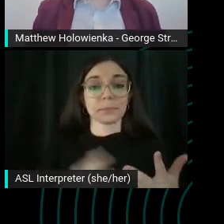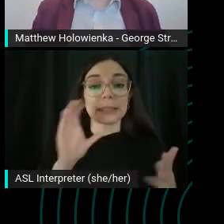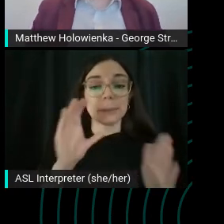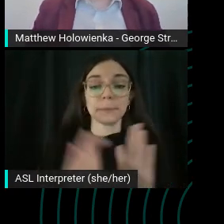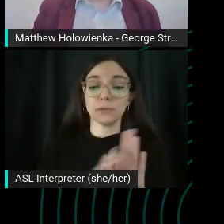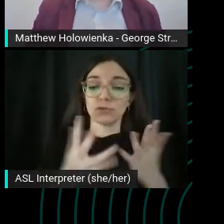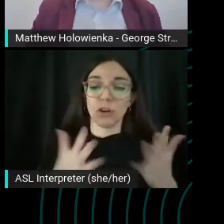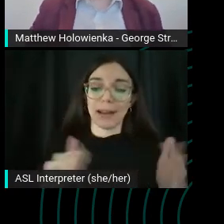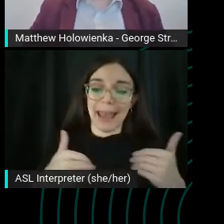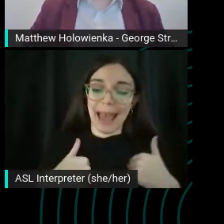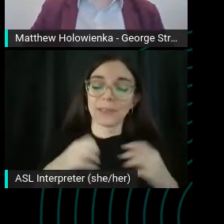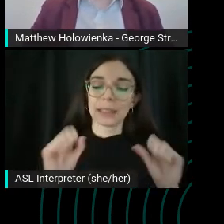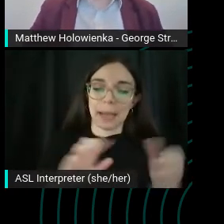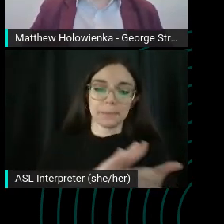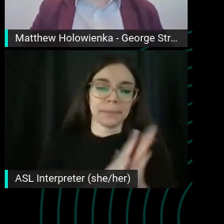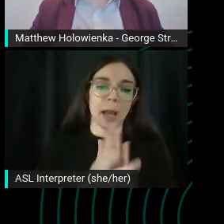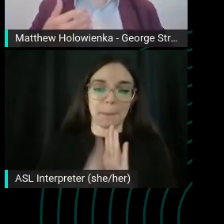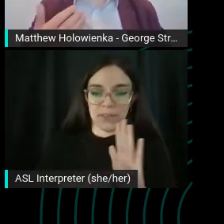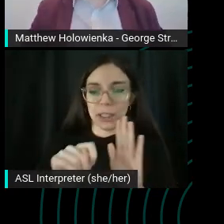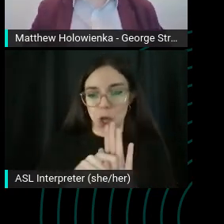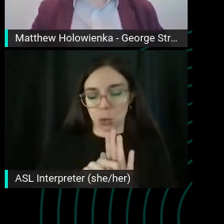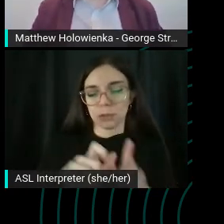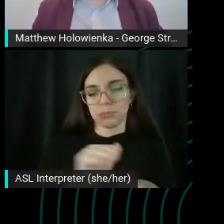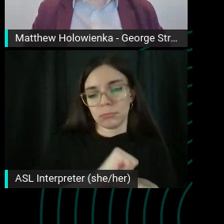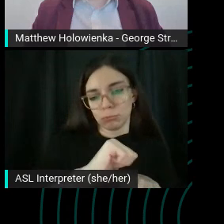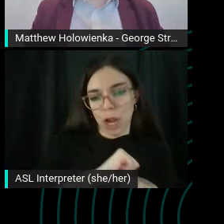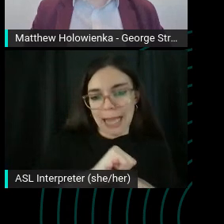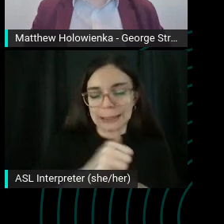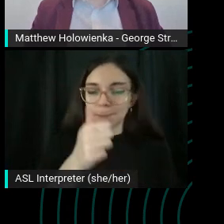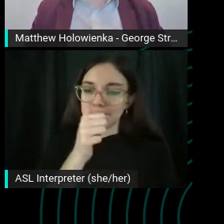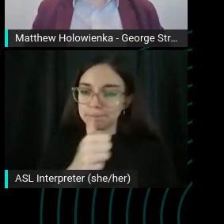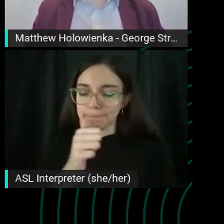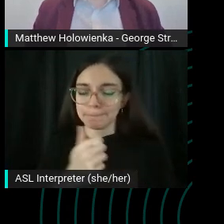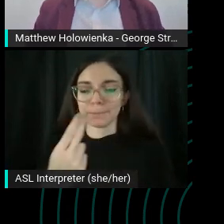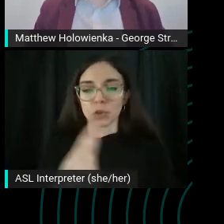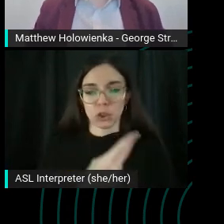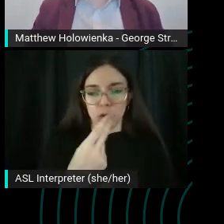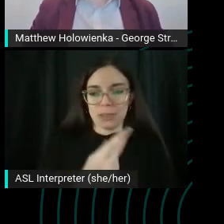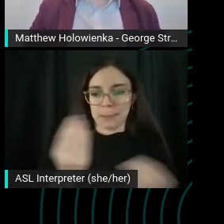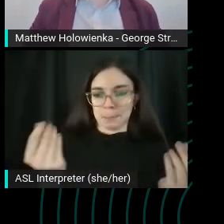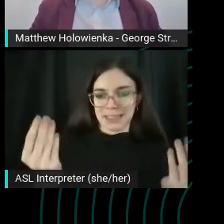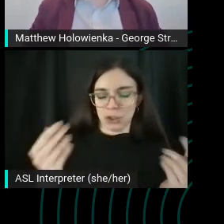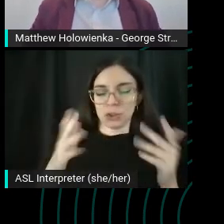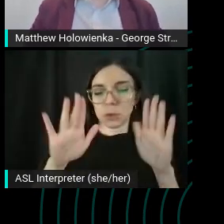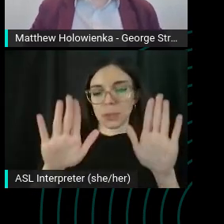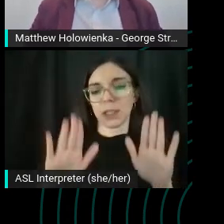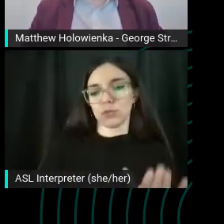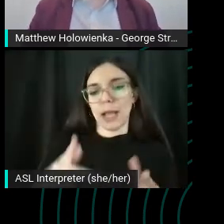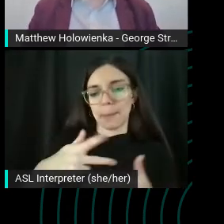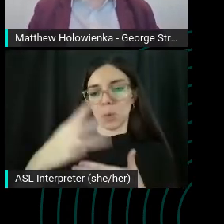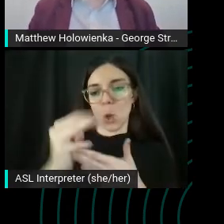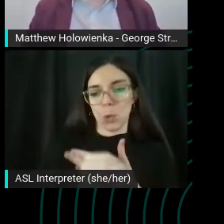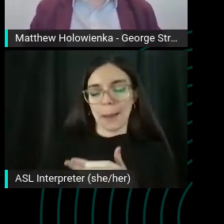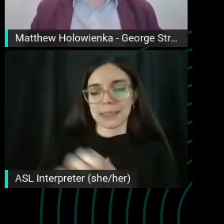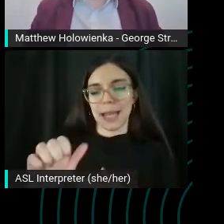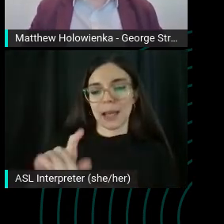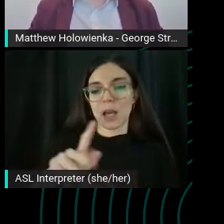with a little practice and a little patience. Using standard material that comes with great programs like Adobe Premiere Pro and the Motionleap app.